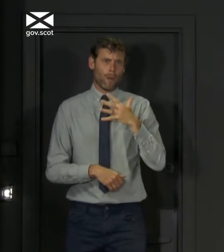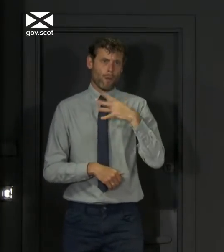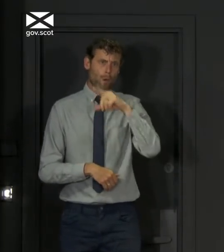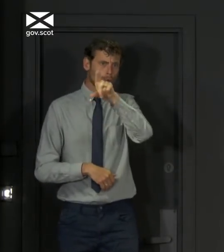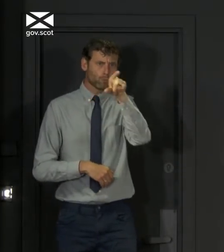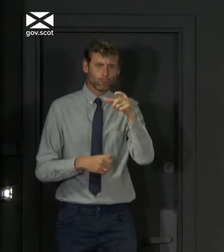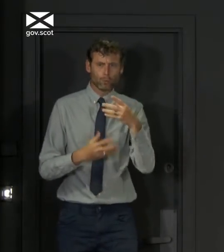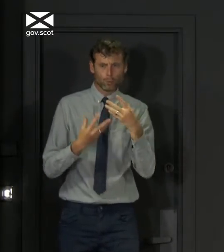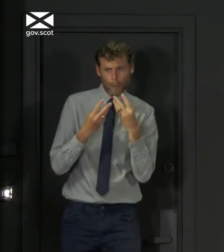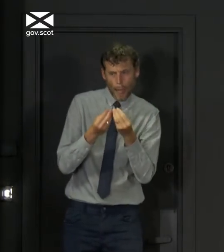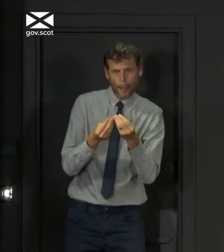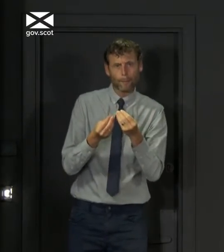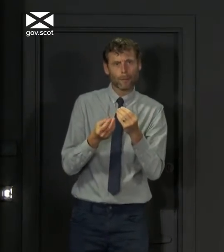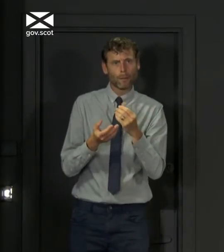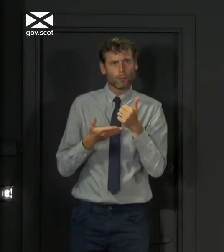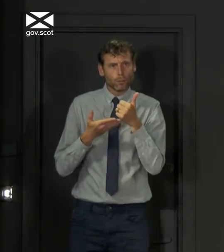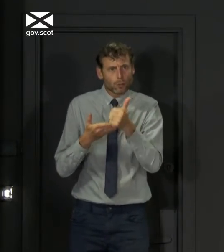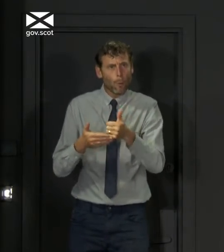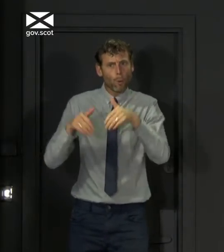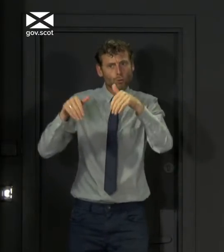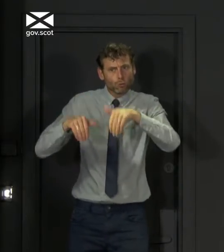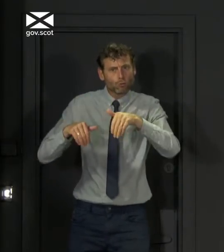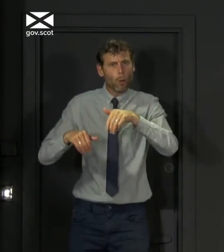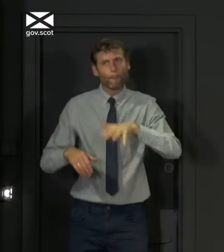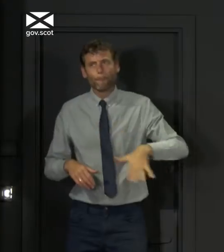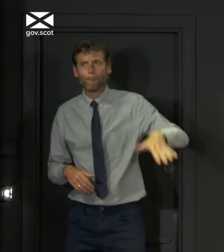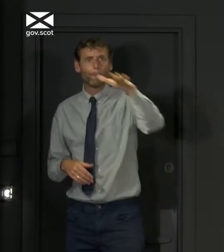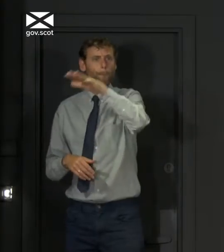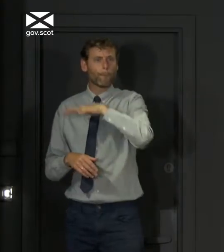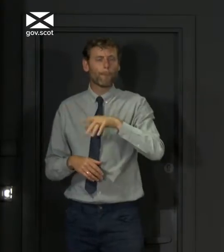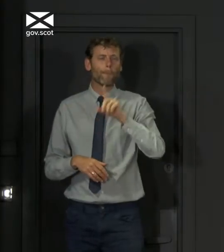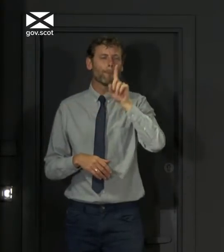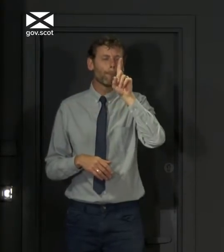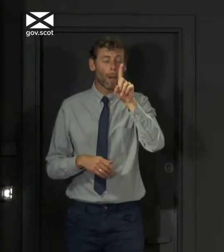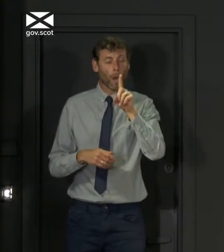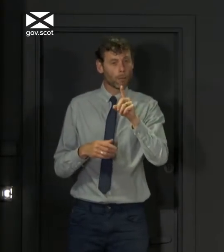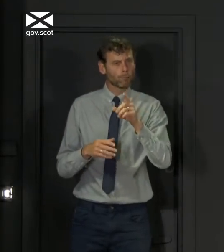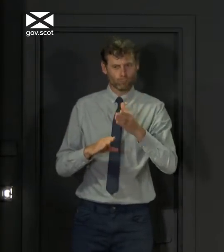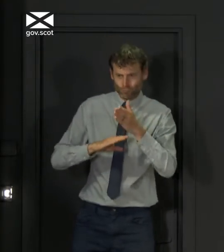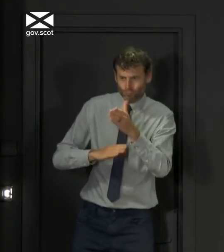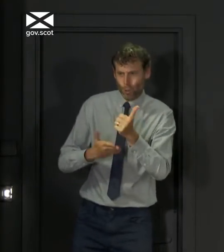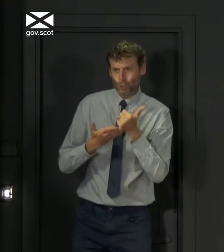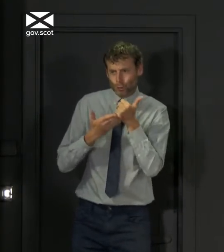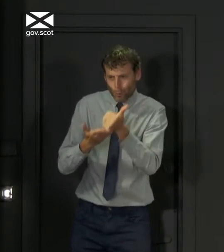length and breadth of the country, but make sure we do it safely and responsibly so that